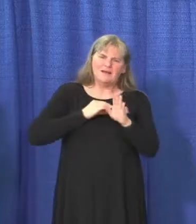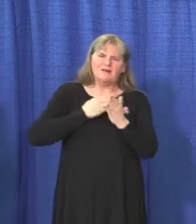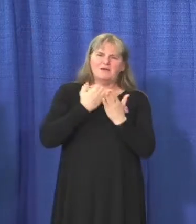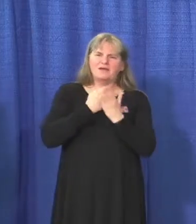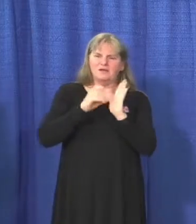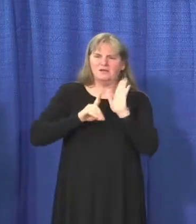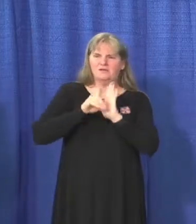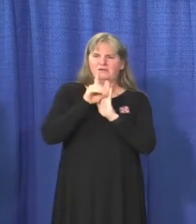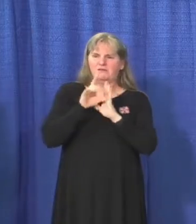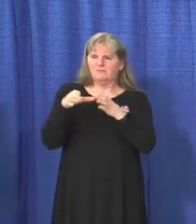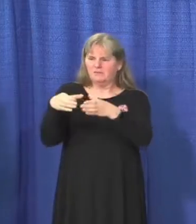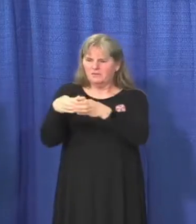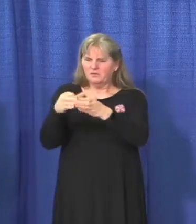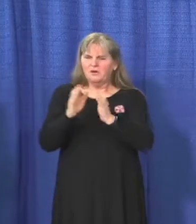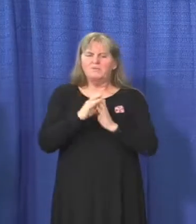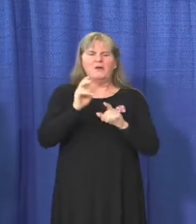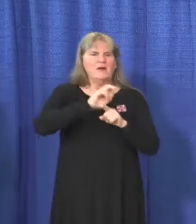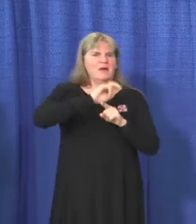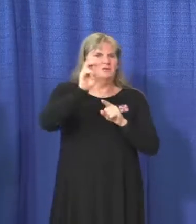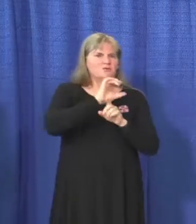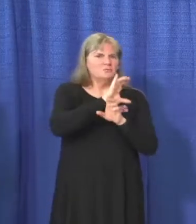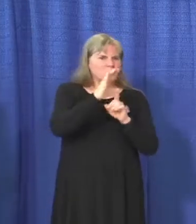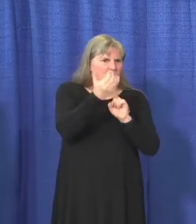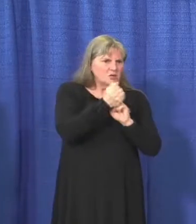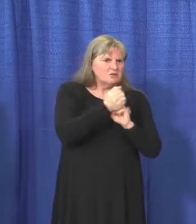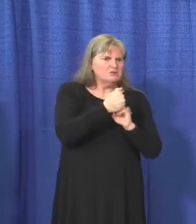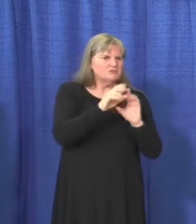culture for all their hard work